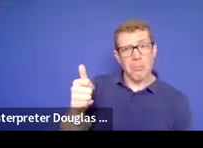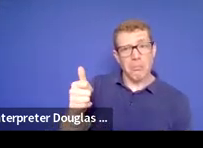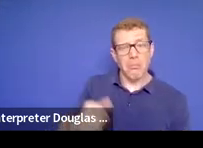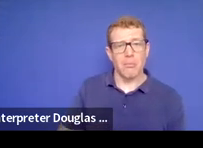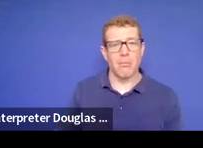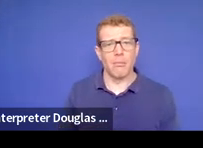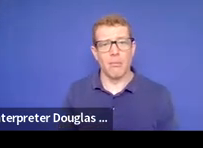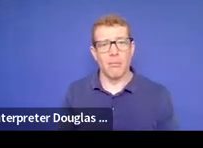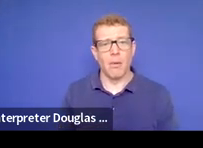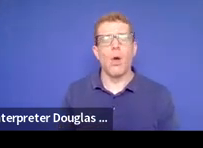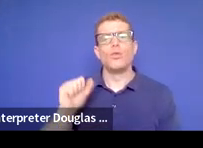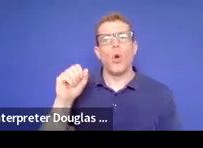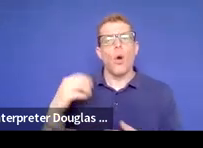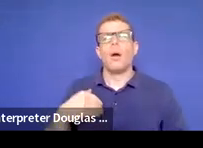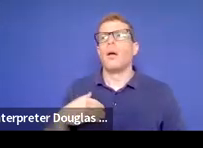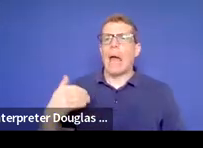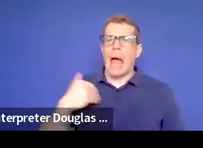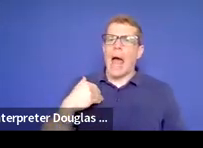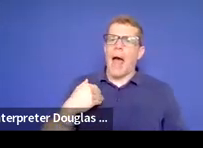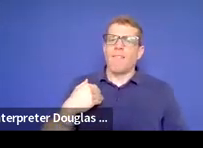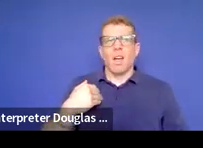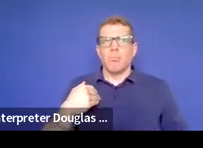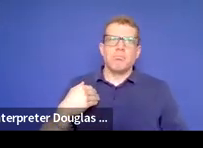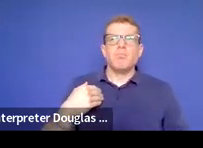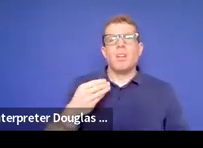So. so we had a couple of questions about do.